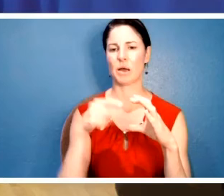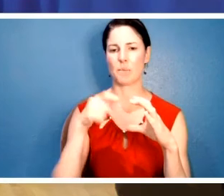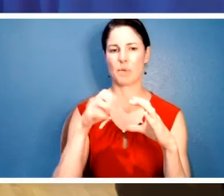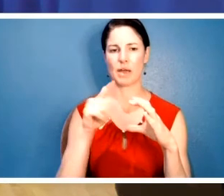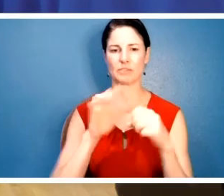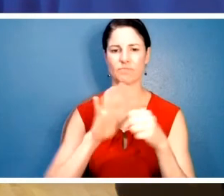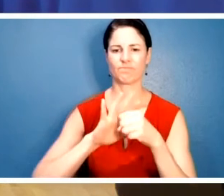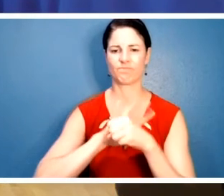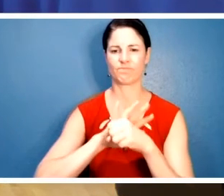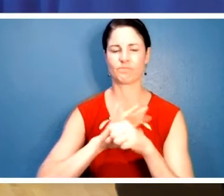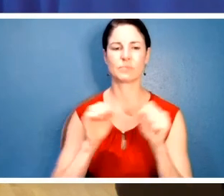I would just add to the real.